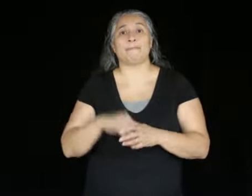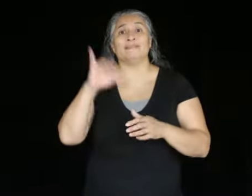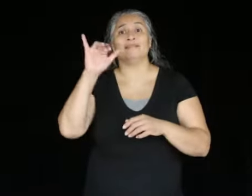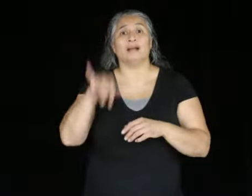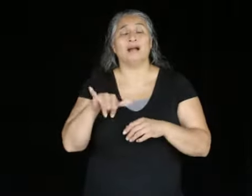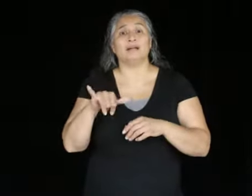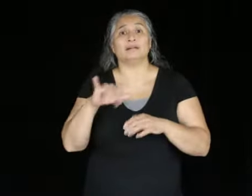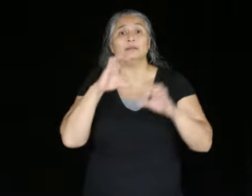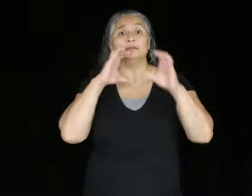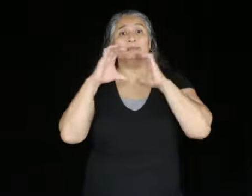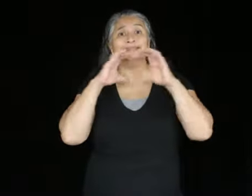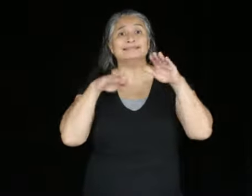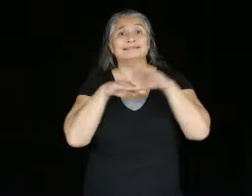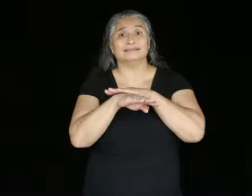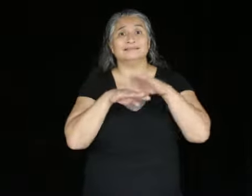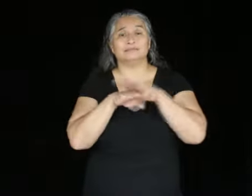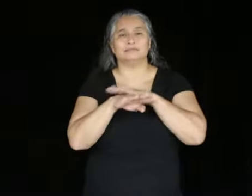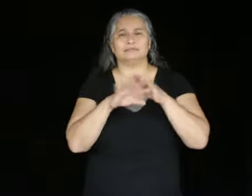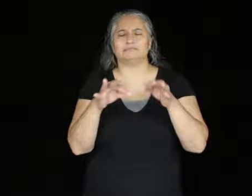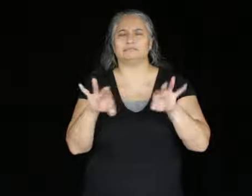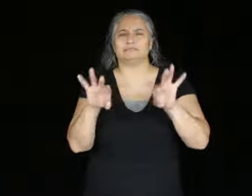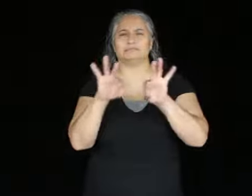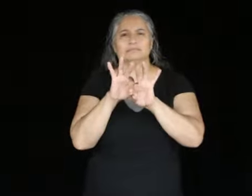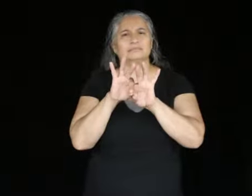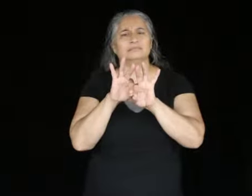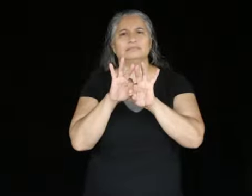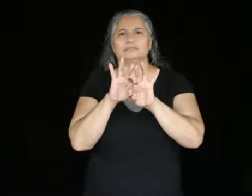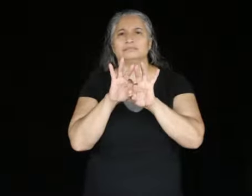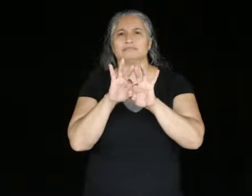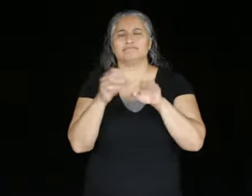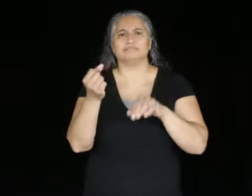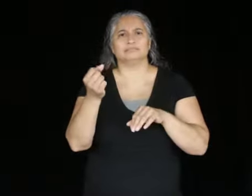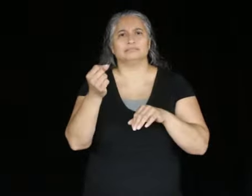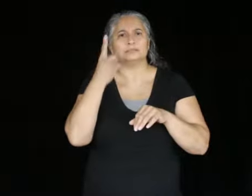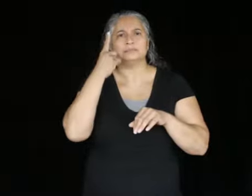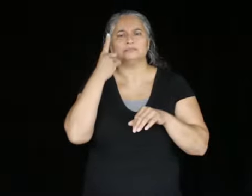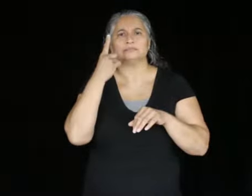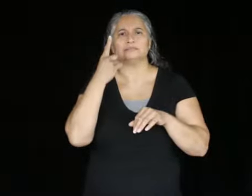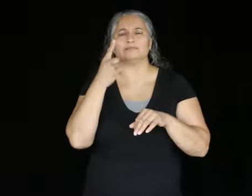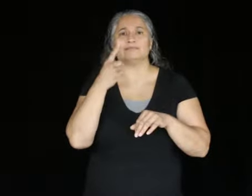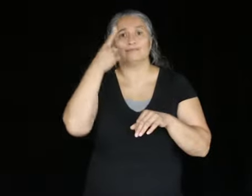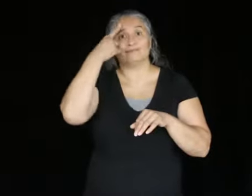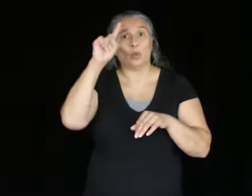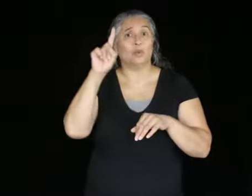That communication access is important for the understanding of